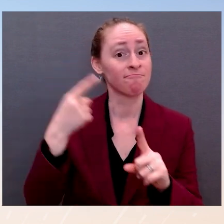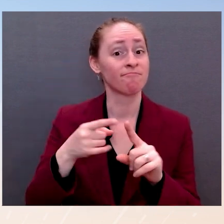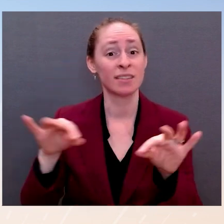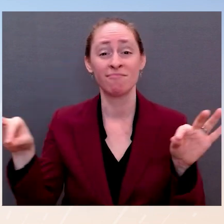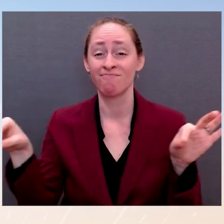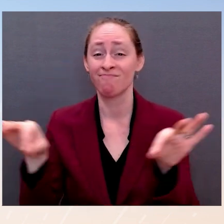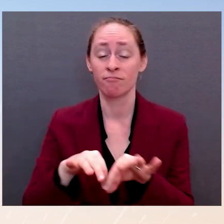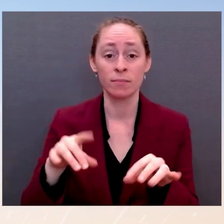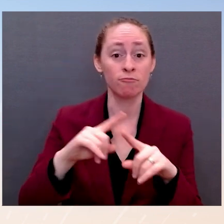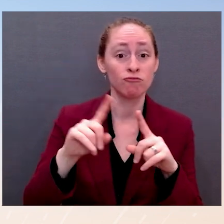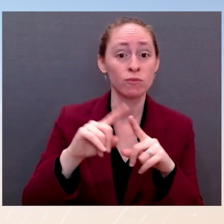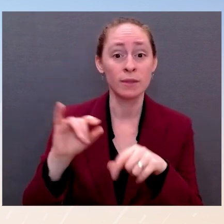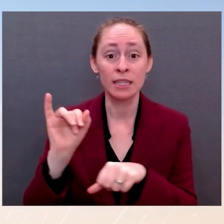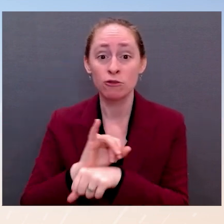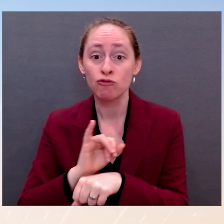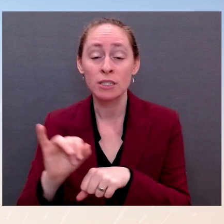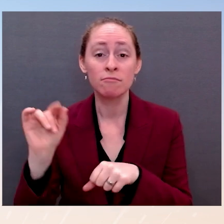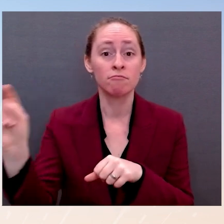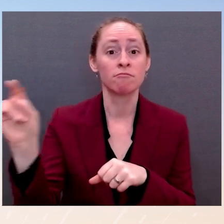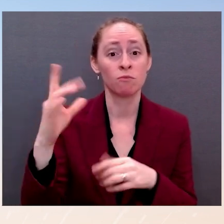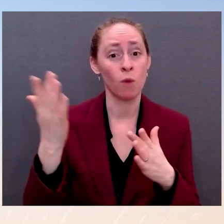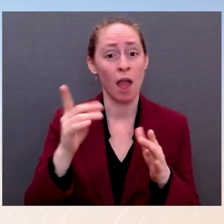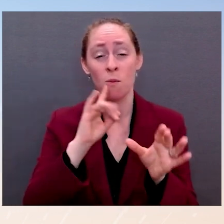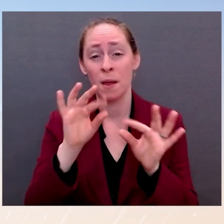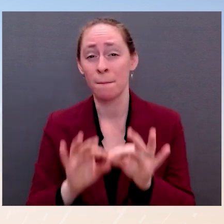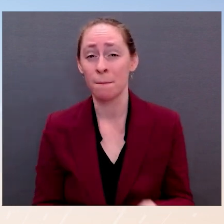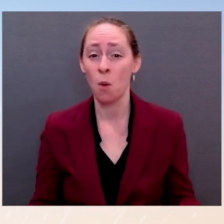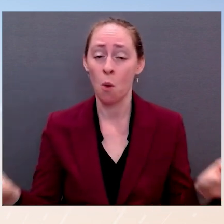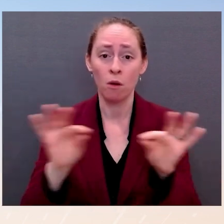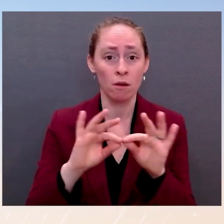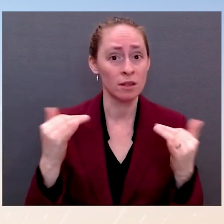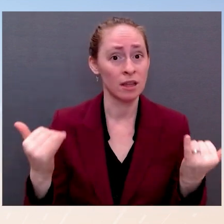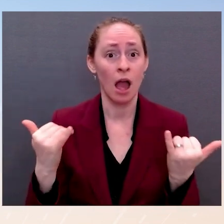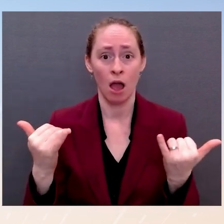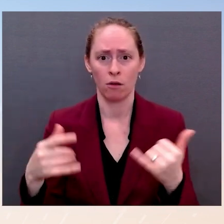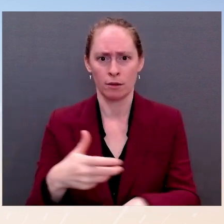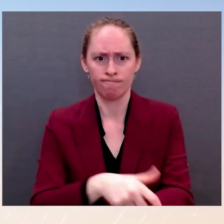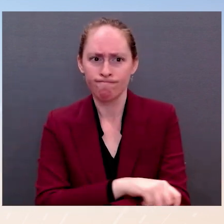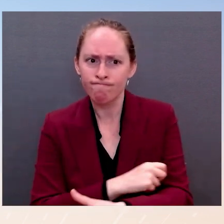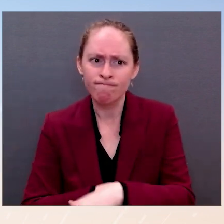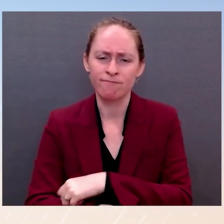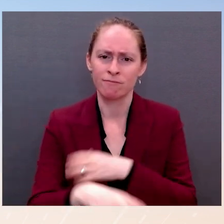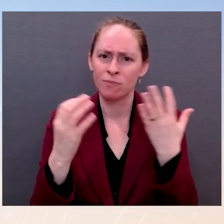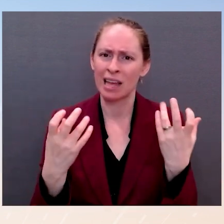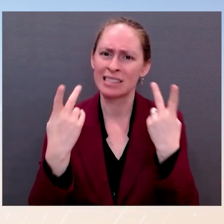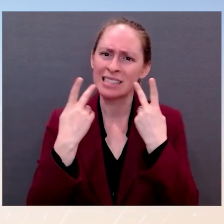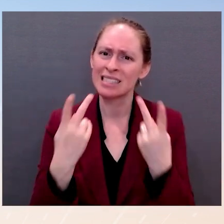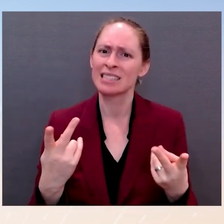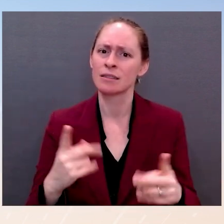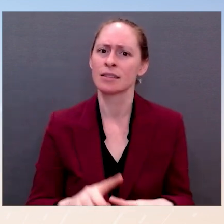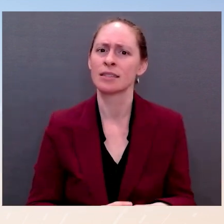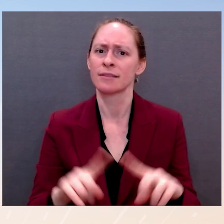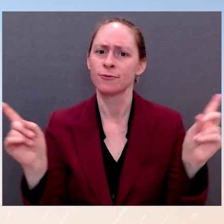it's crucial that industries, all industries are proactive, particularly when it comes to,